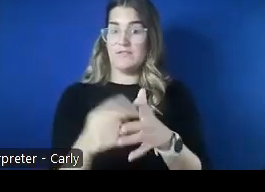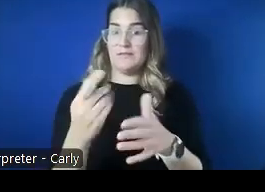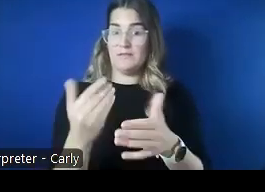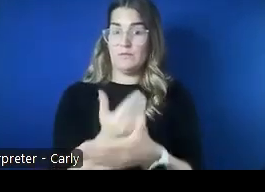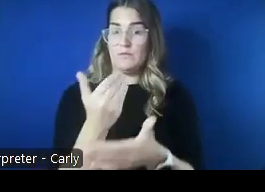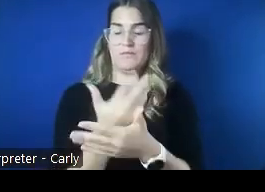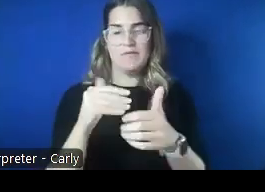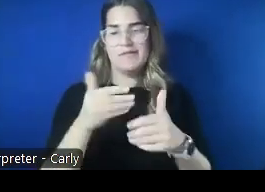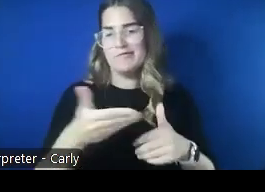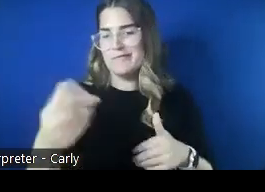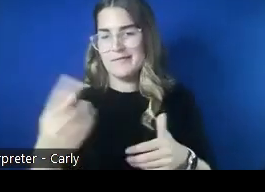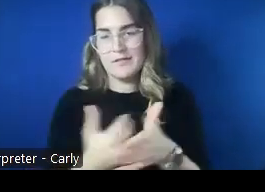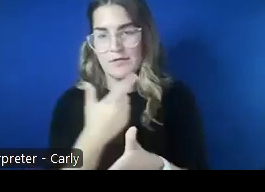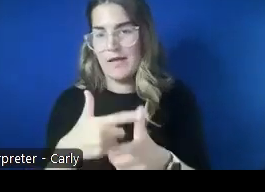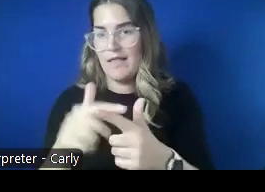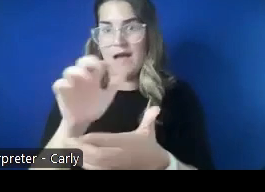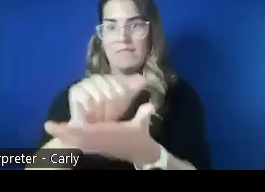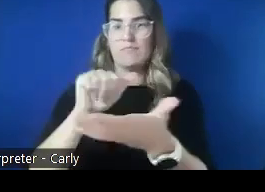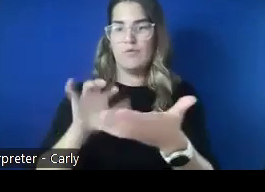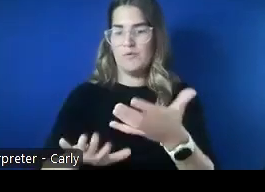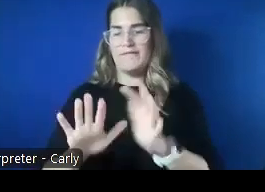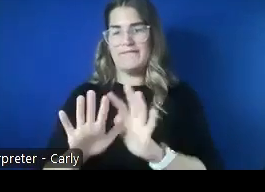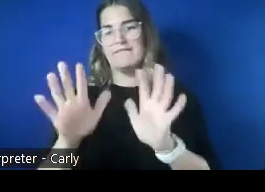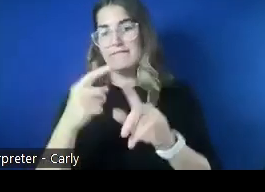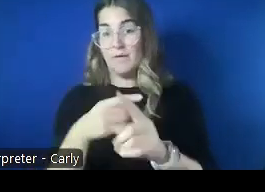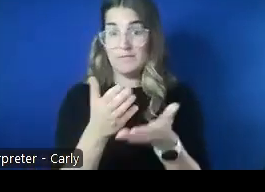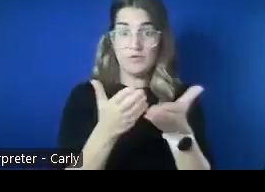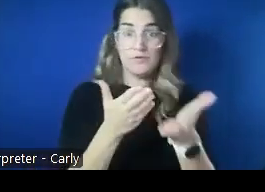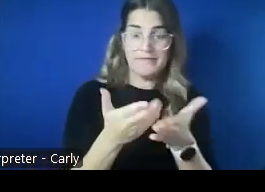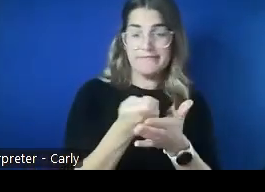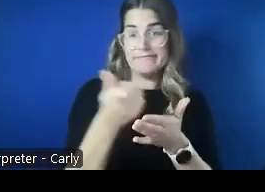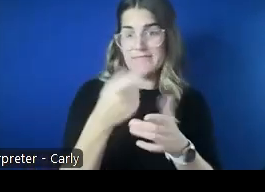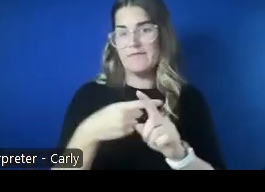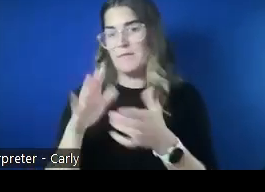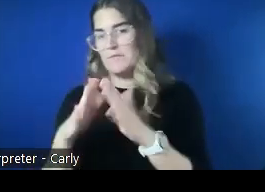something and then have to remove it um either from our services or from the community so looking